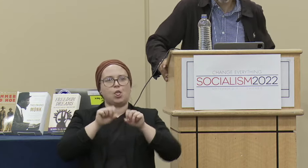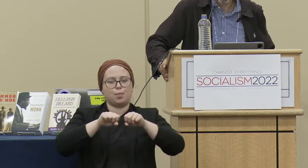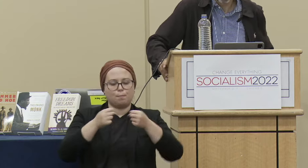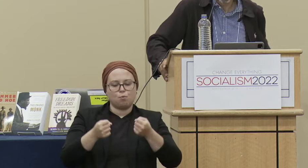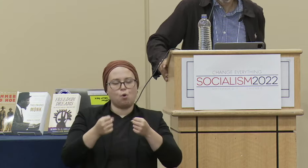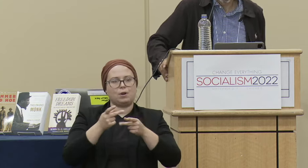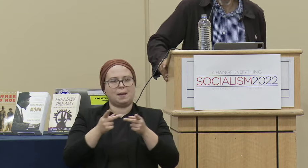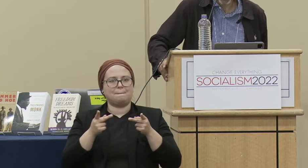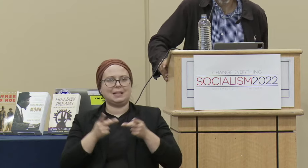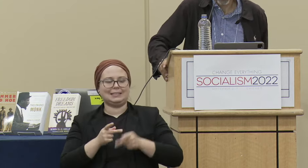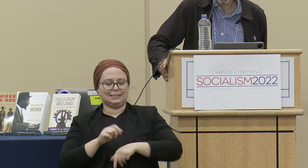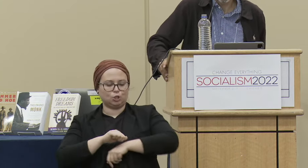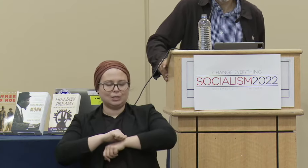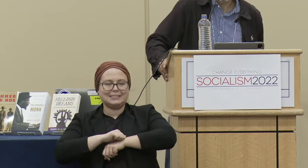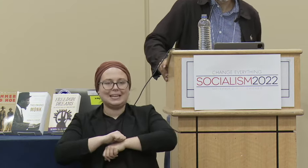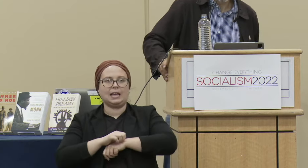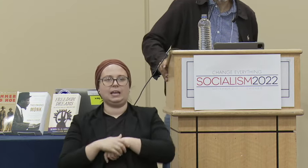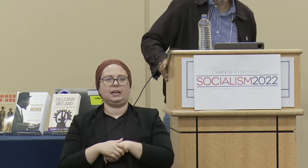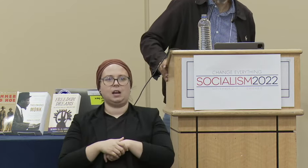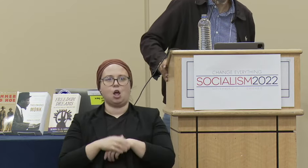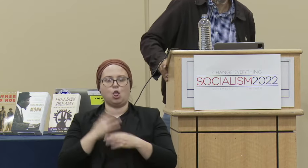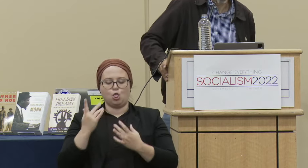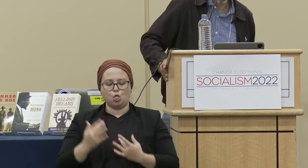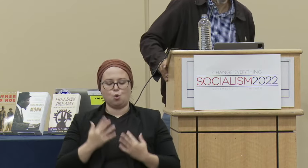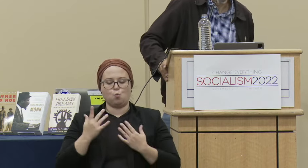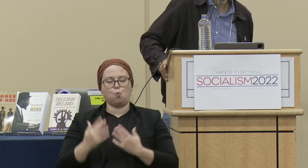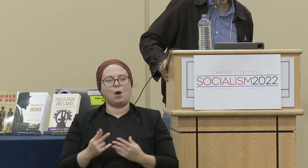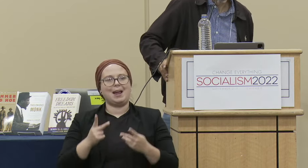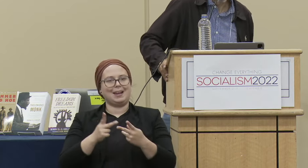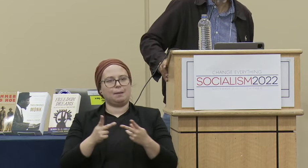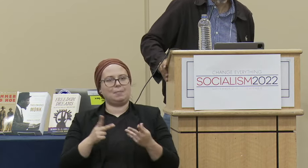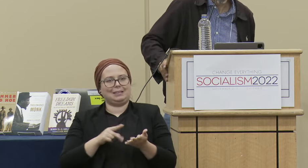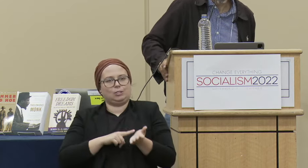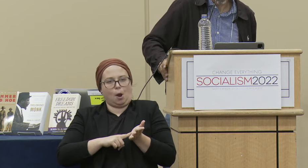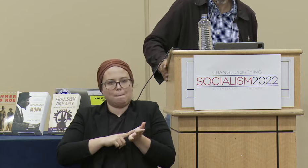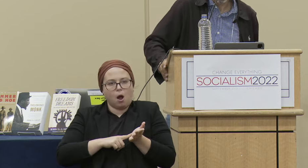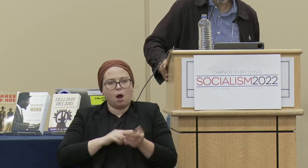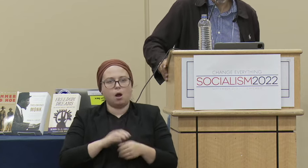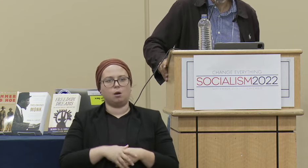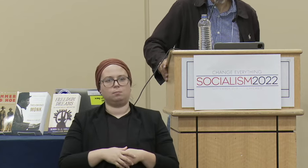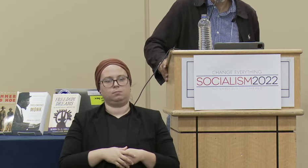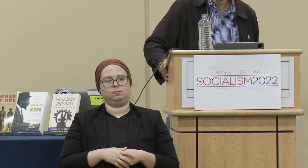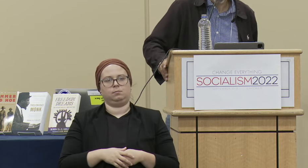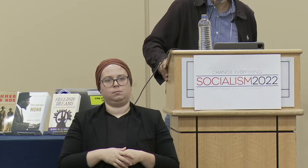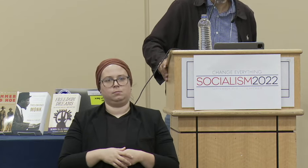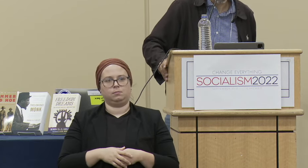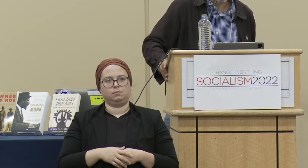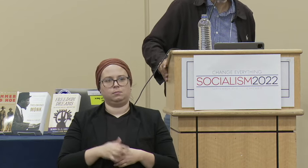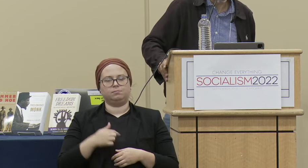in our eyes, the broken places in our skin . The waiting